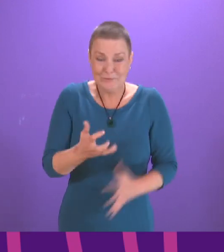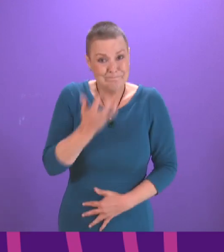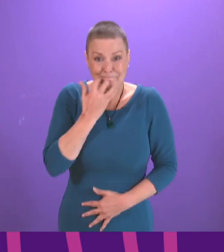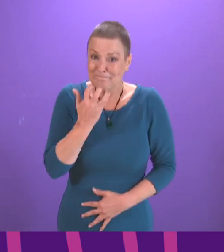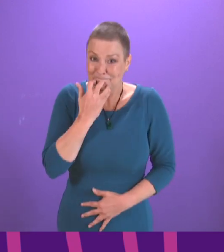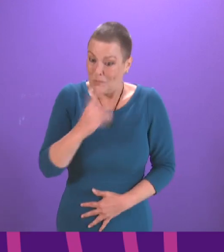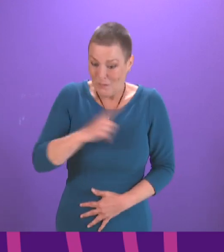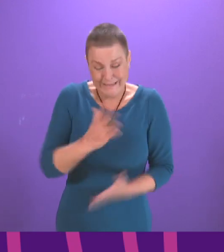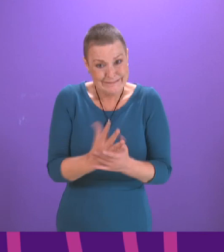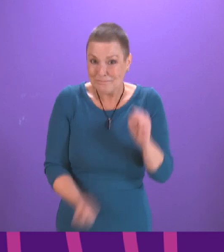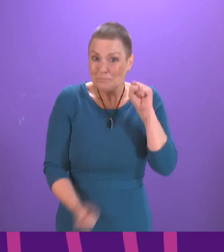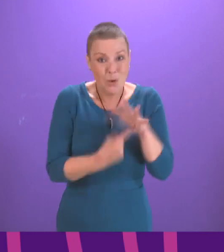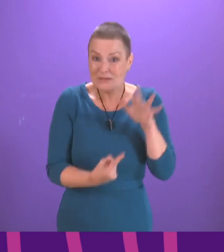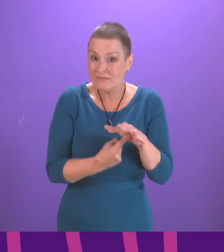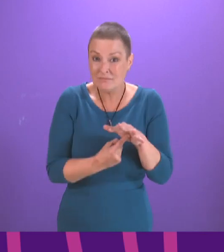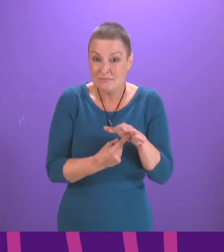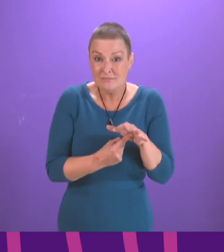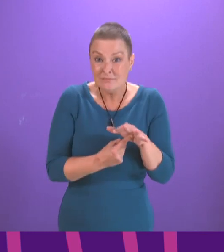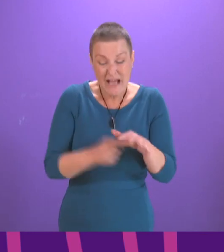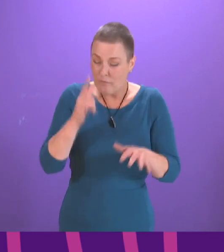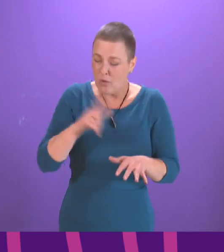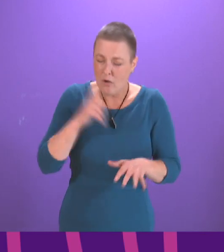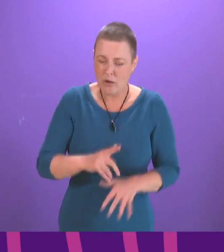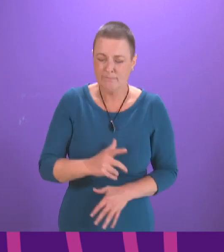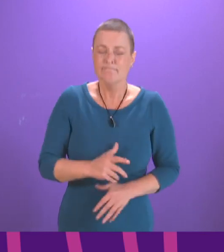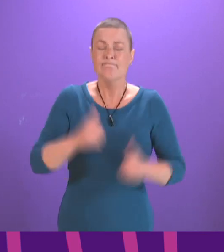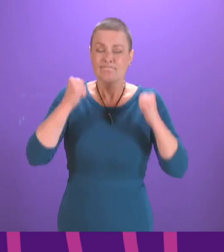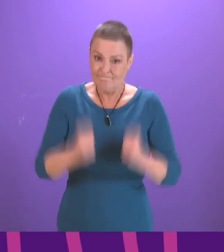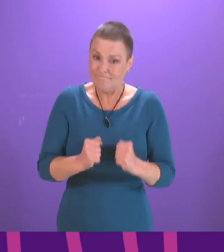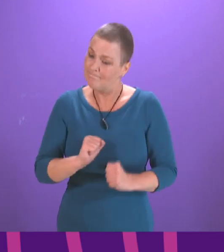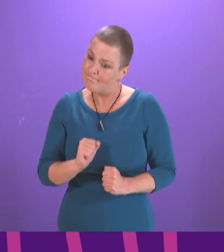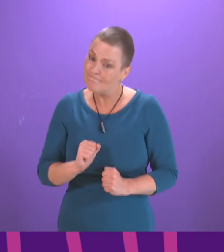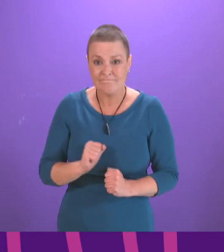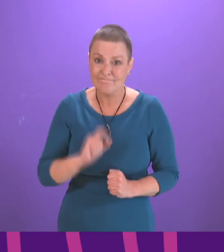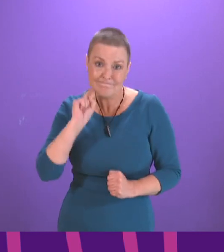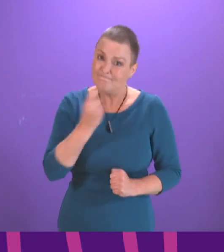to be essential. If we all dig in and stick with it, this proportionate approach has a